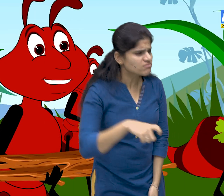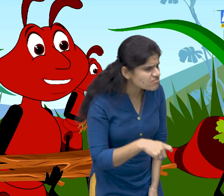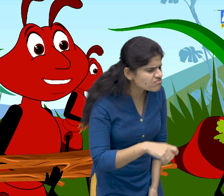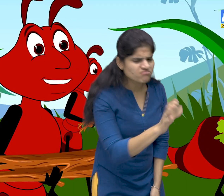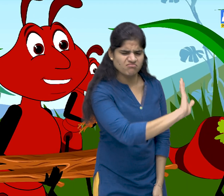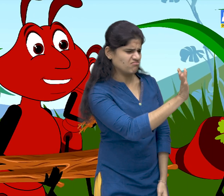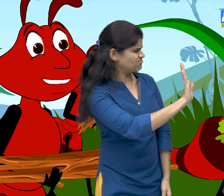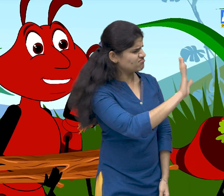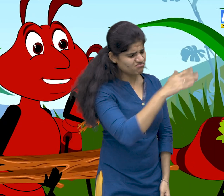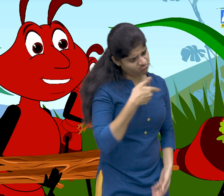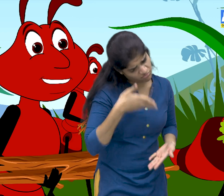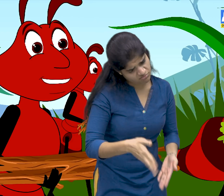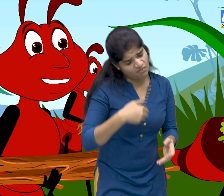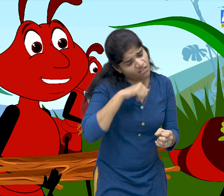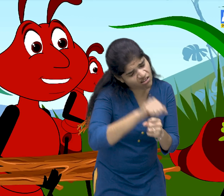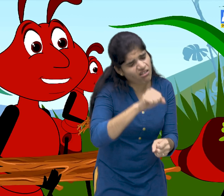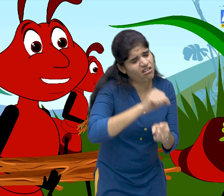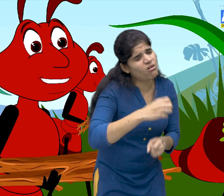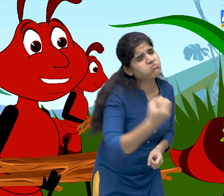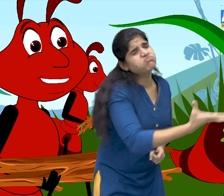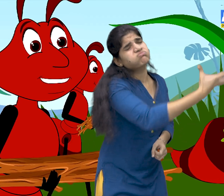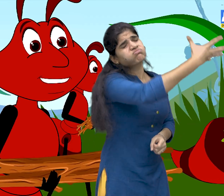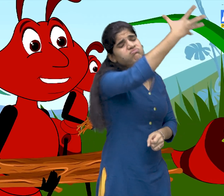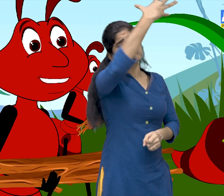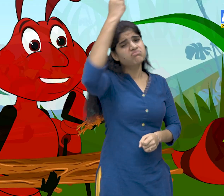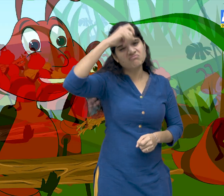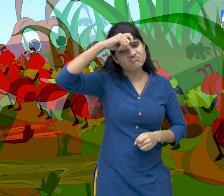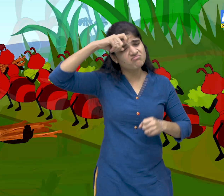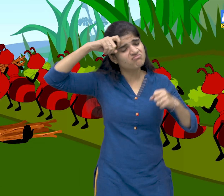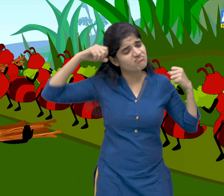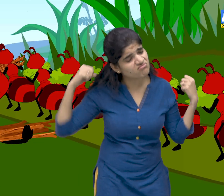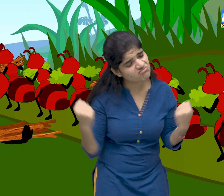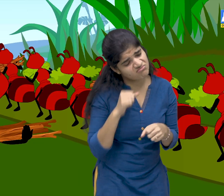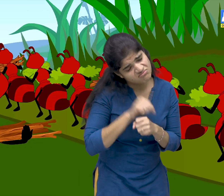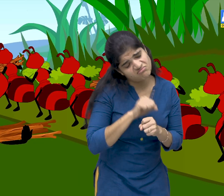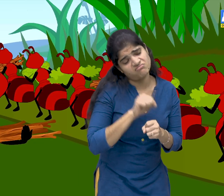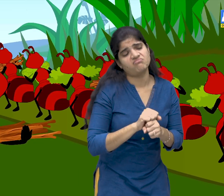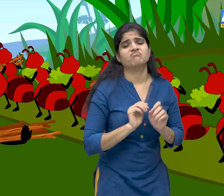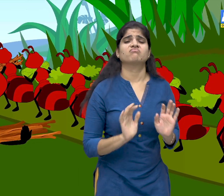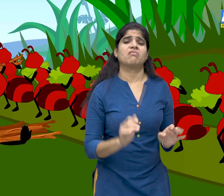The ant replied, ''No, no! now we will work hard all day''.